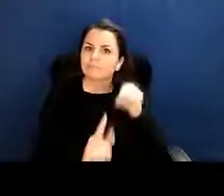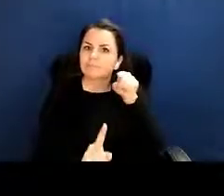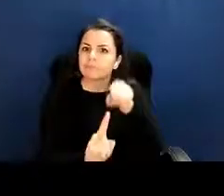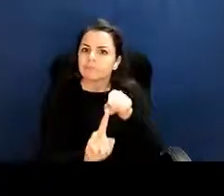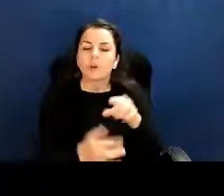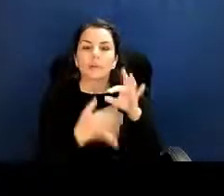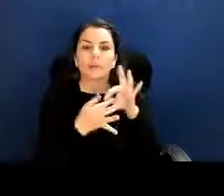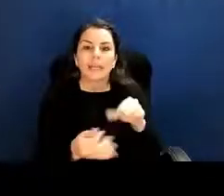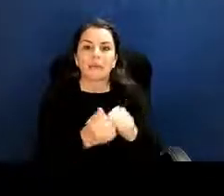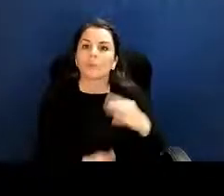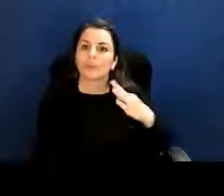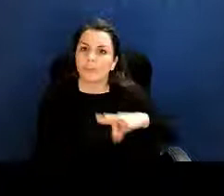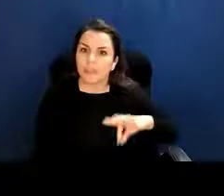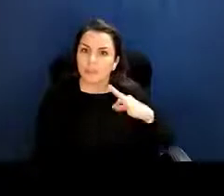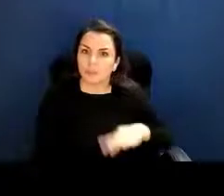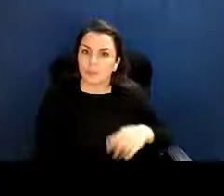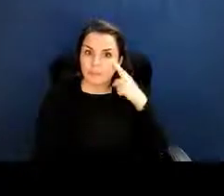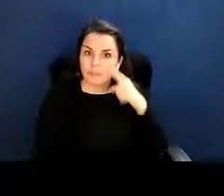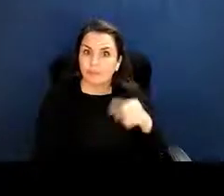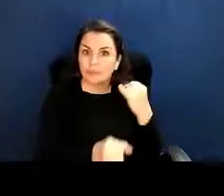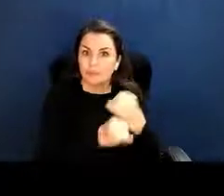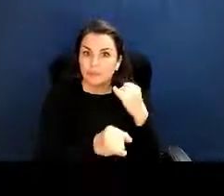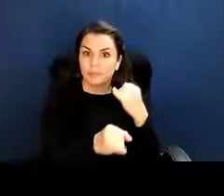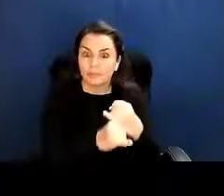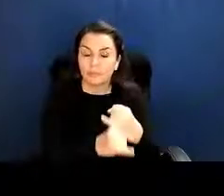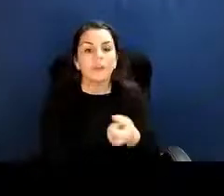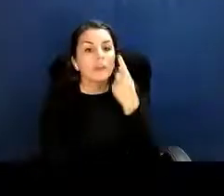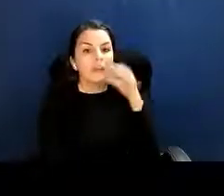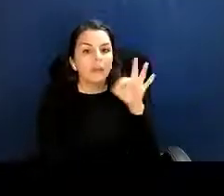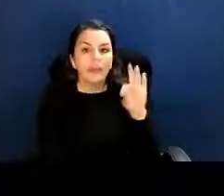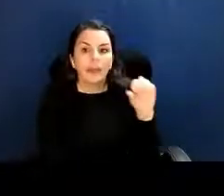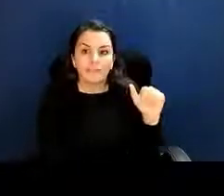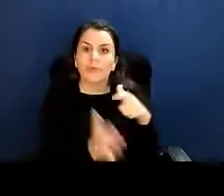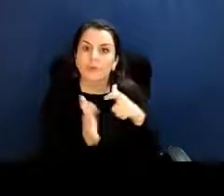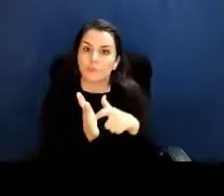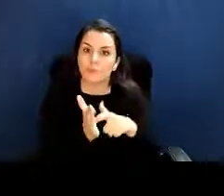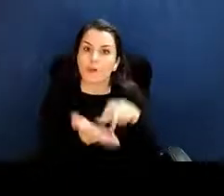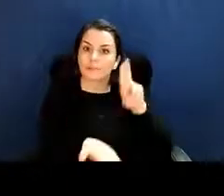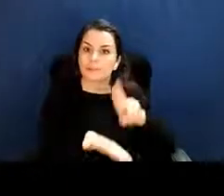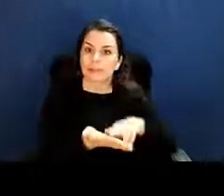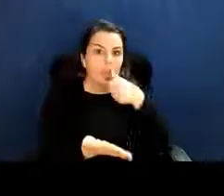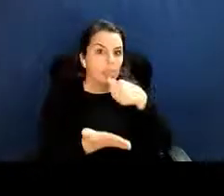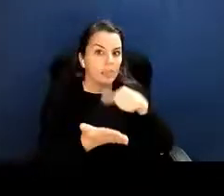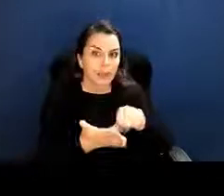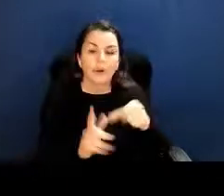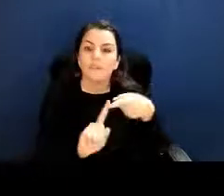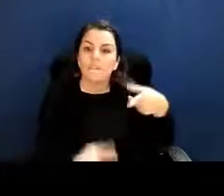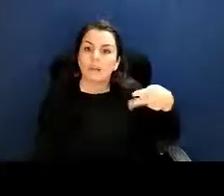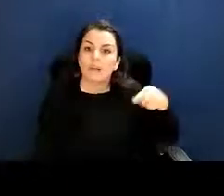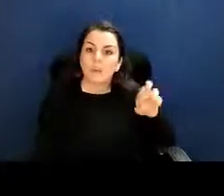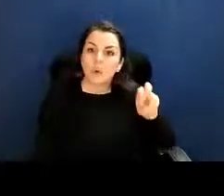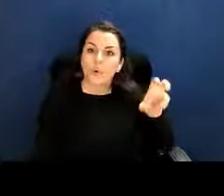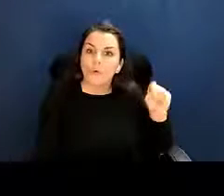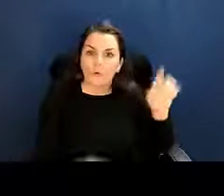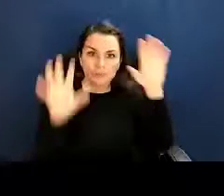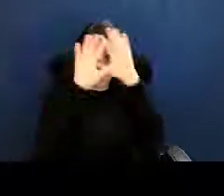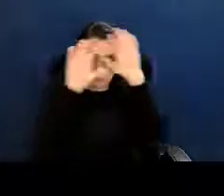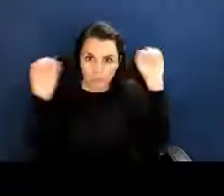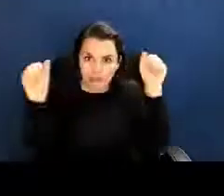So, these FOAs require you to upload a signed letter from your provost or other similar institutional official